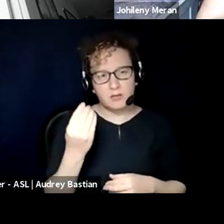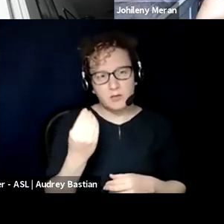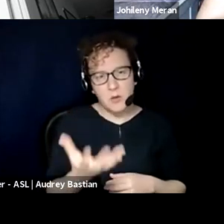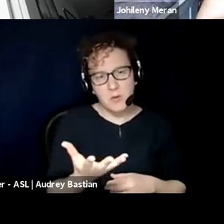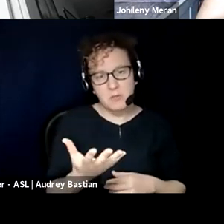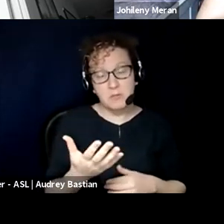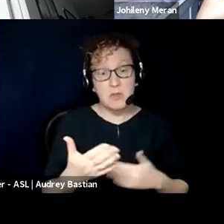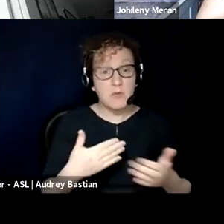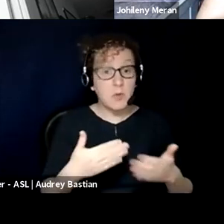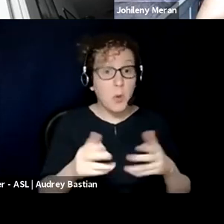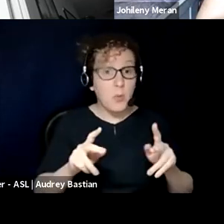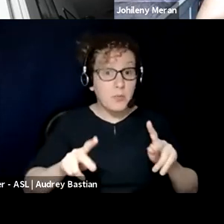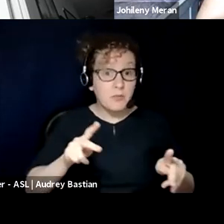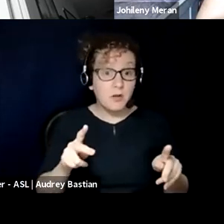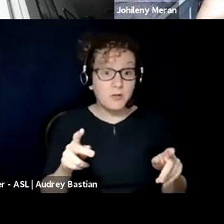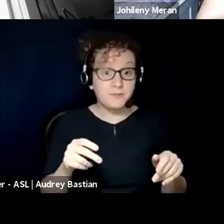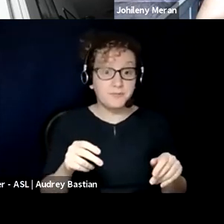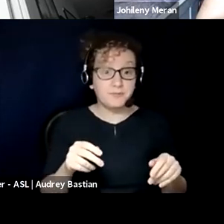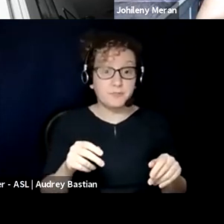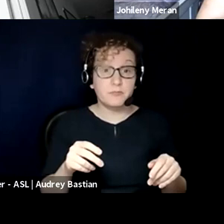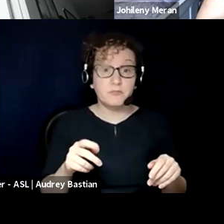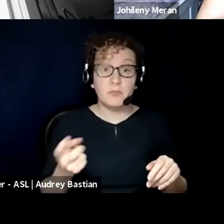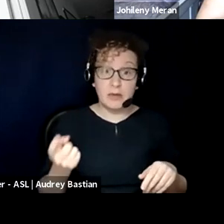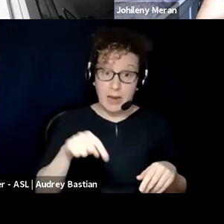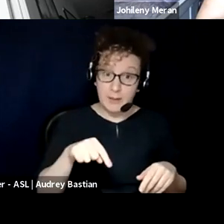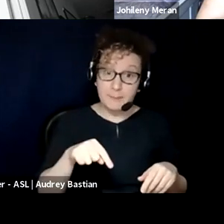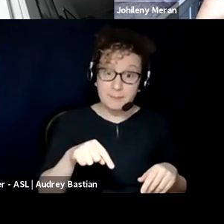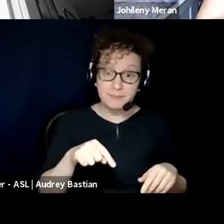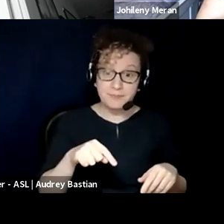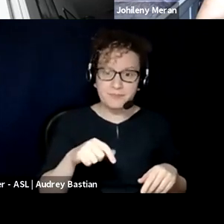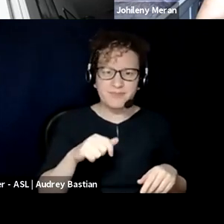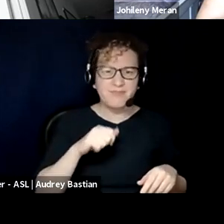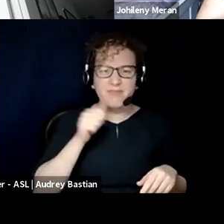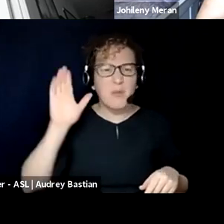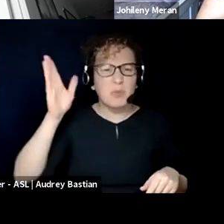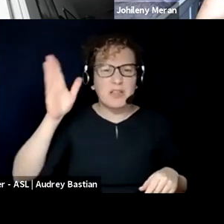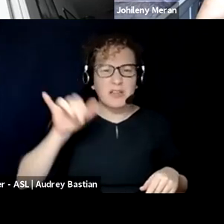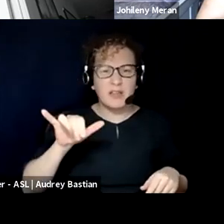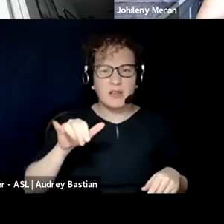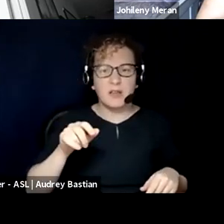there were people that like came, it was not presented as like oh, there are other like